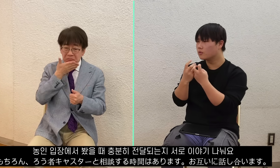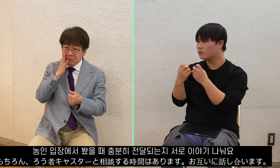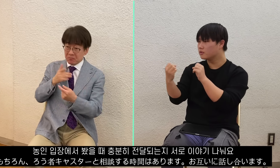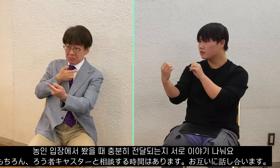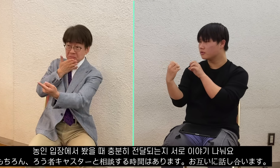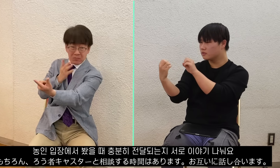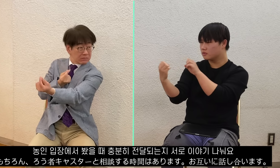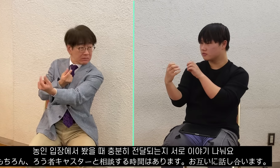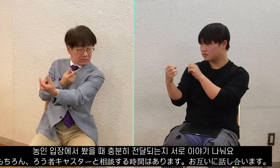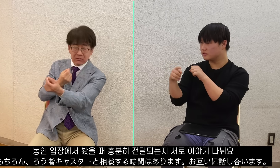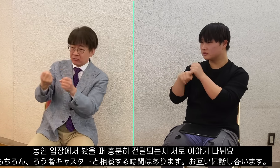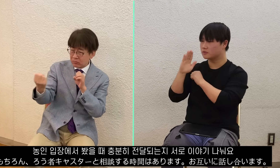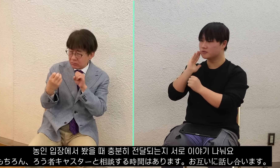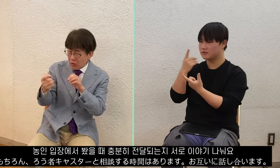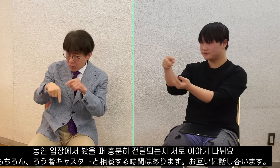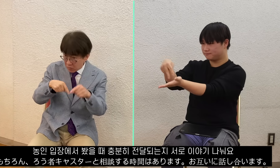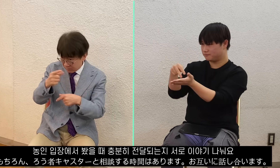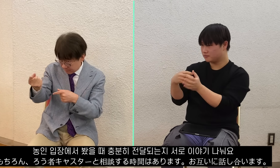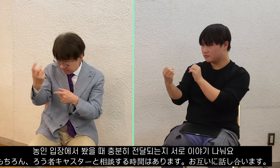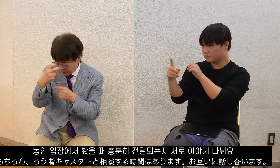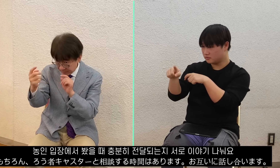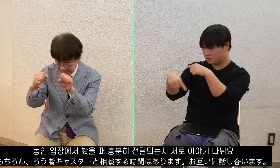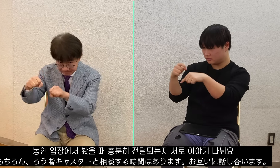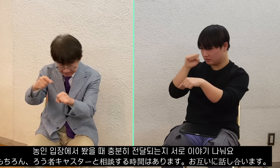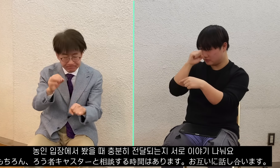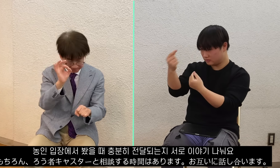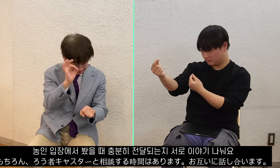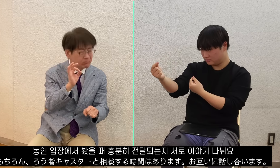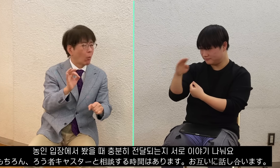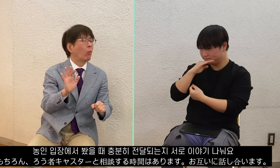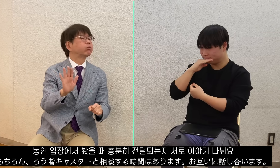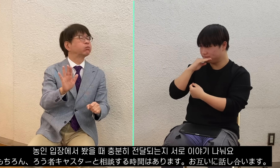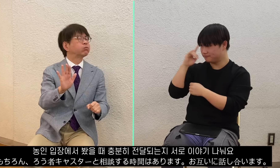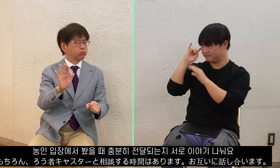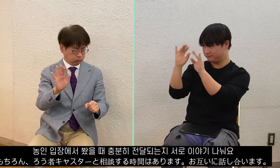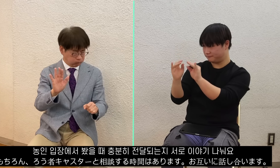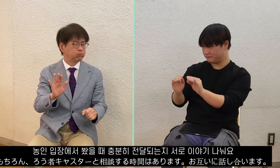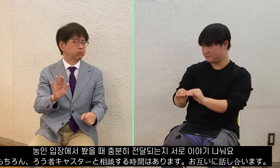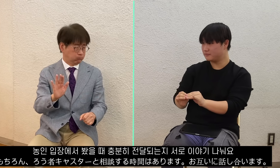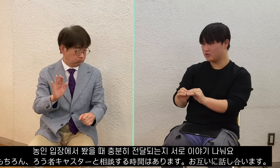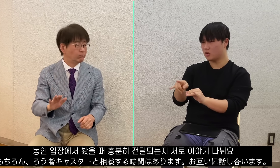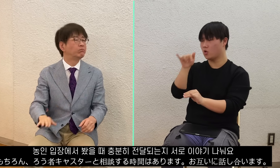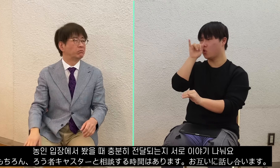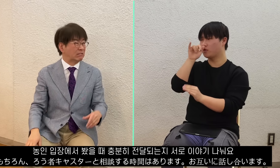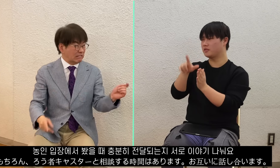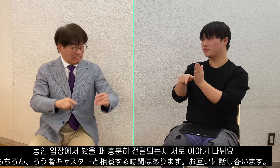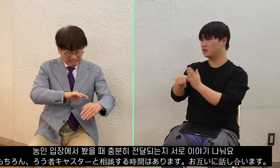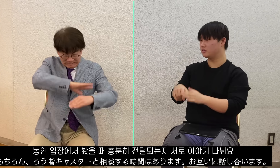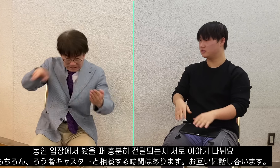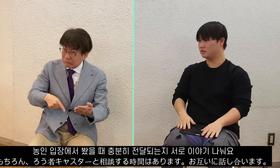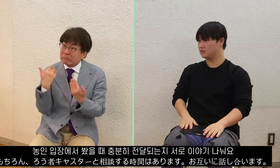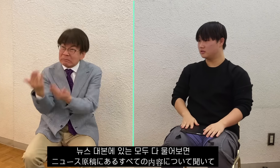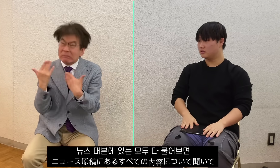we discuss whether it is conveyed sufficiently from the deaf point of view.